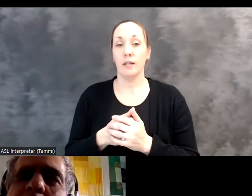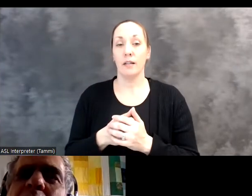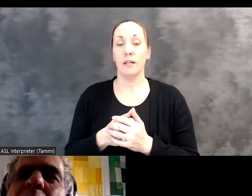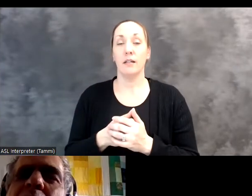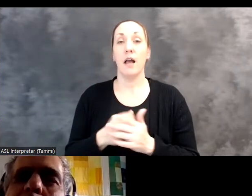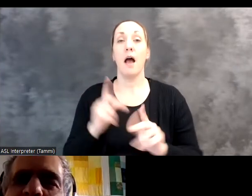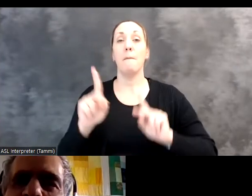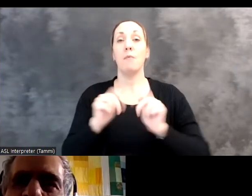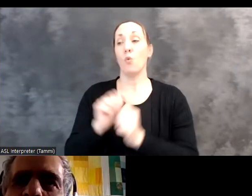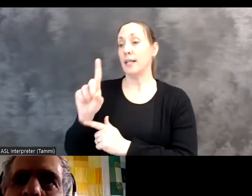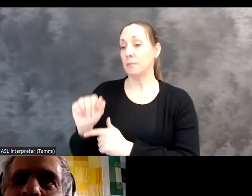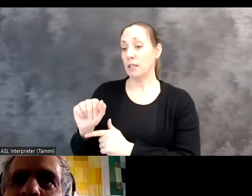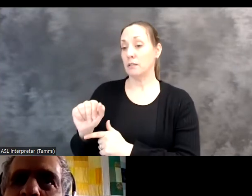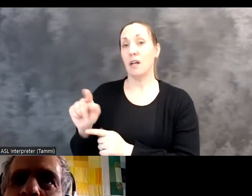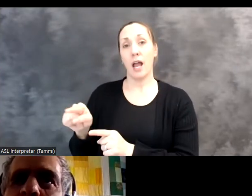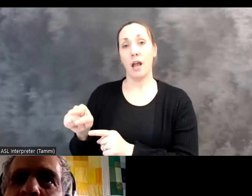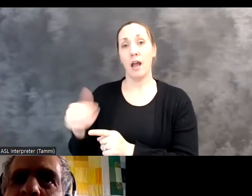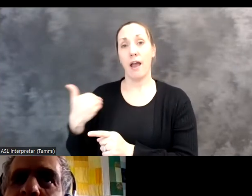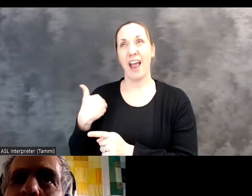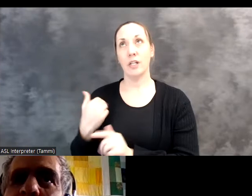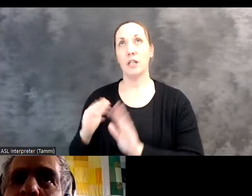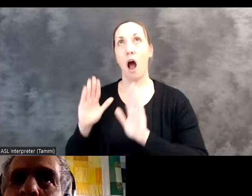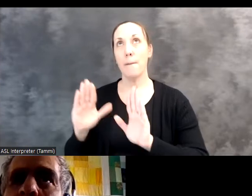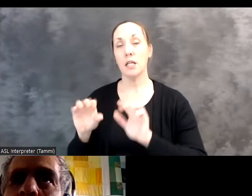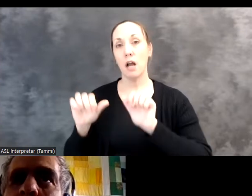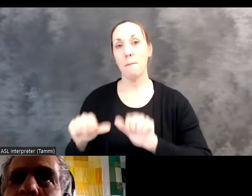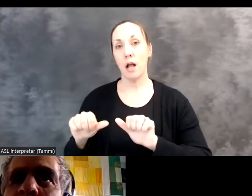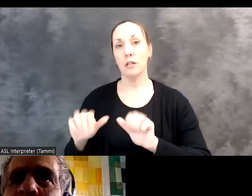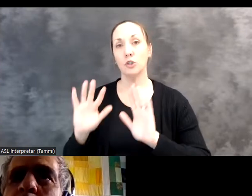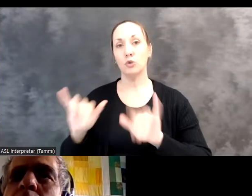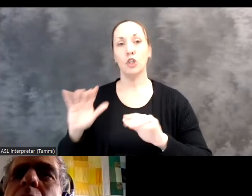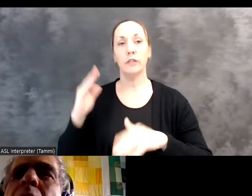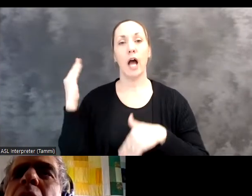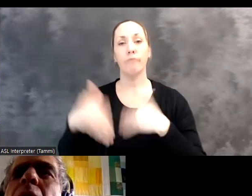just as on the other end of the translation, the spectrum, what I mean